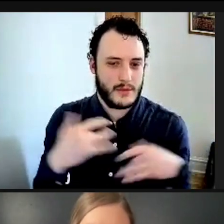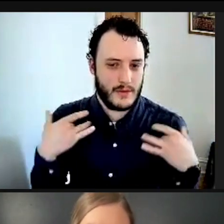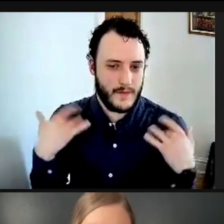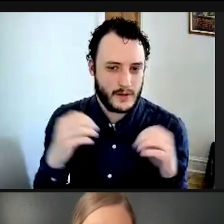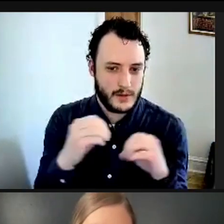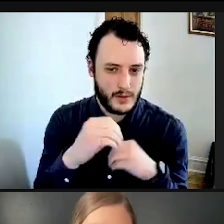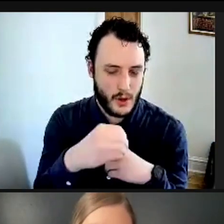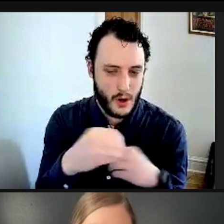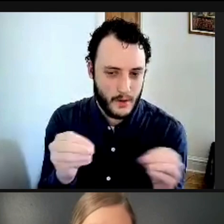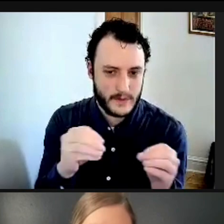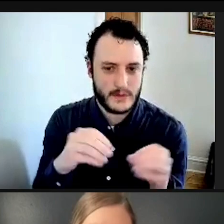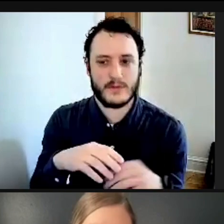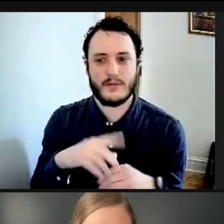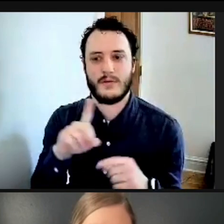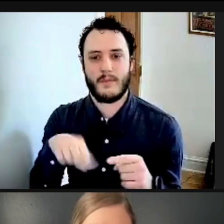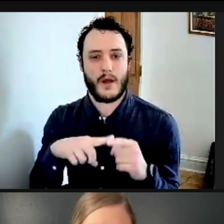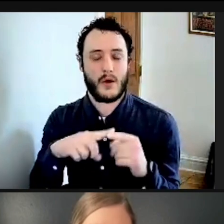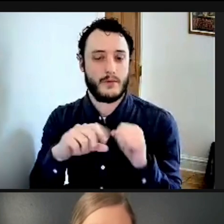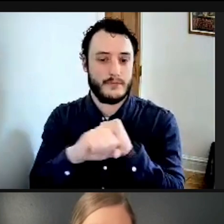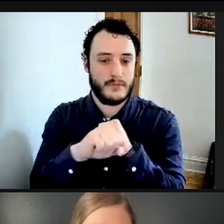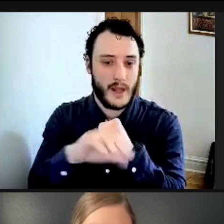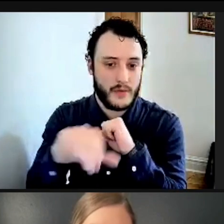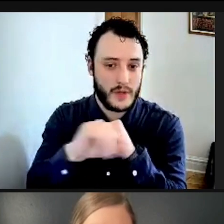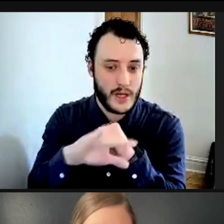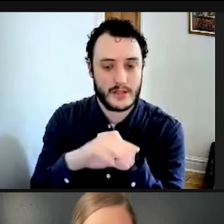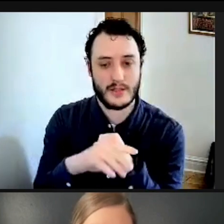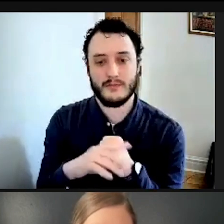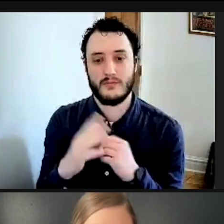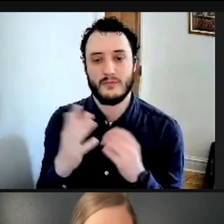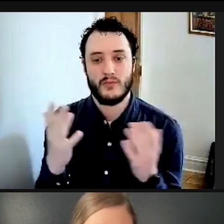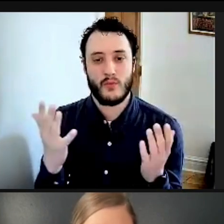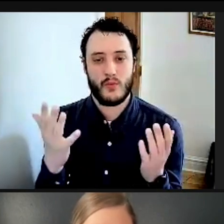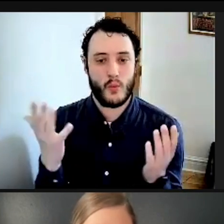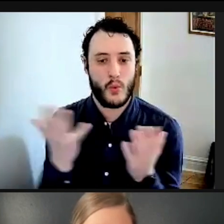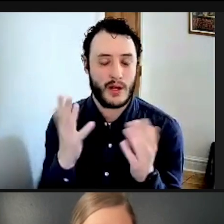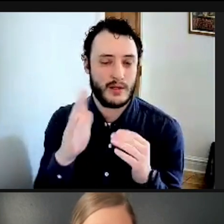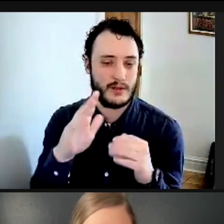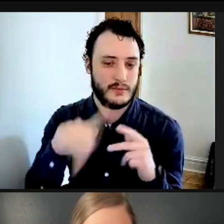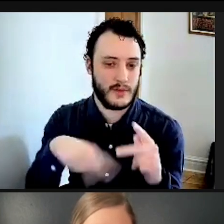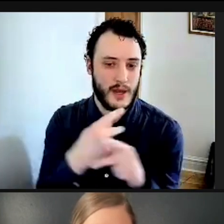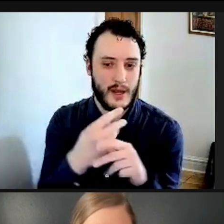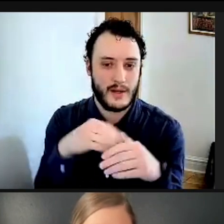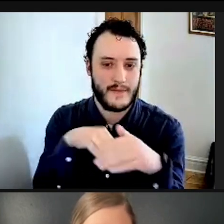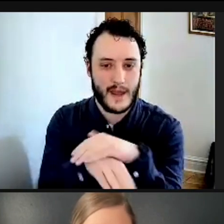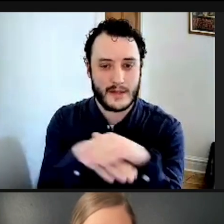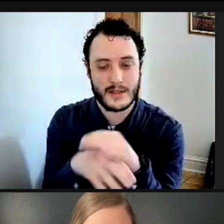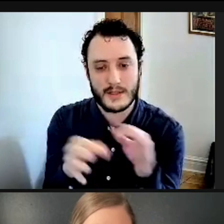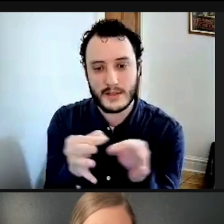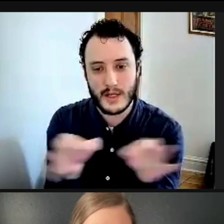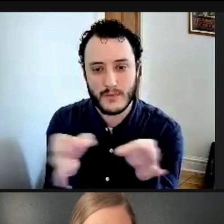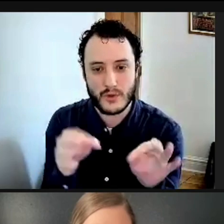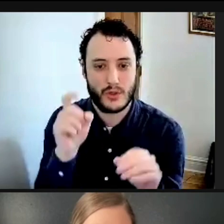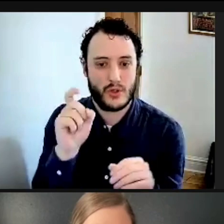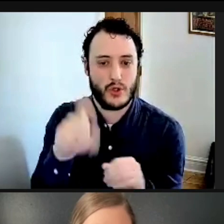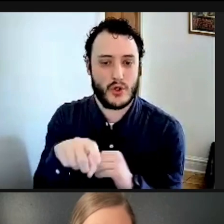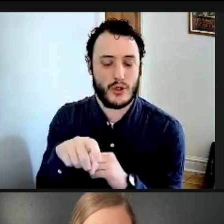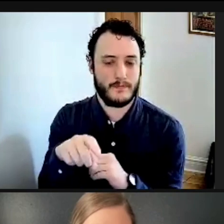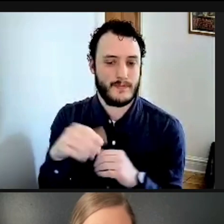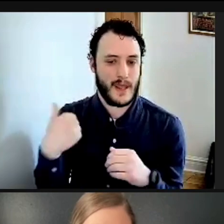have those services in place so that a participant knows they don't have to even make a request. So you want to put that in the advertisements.